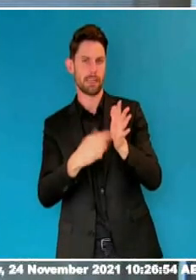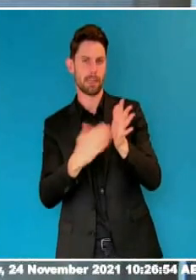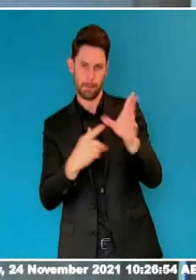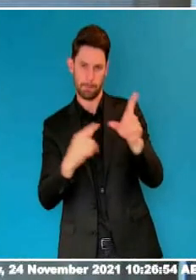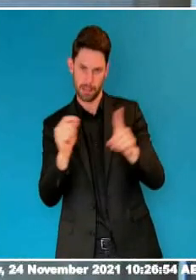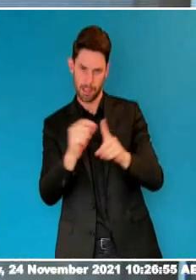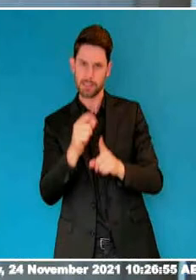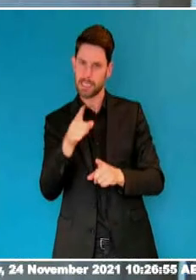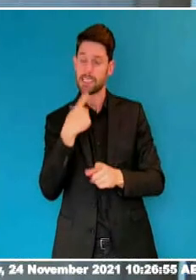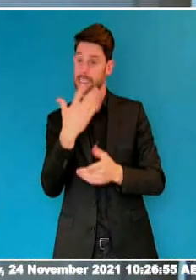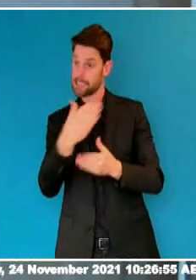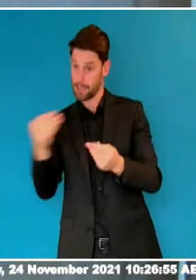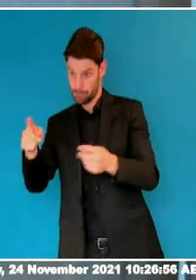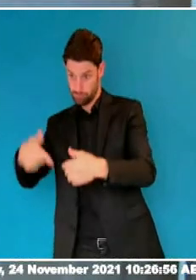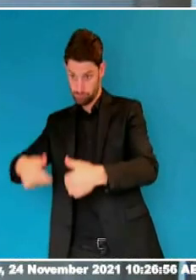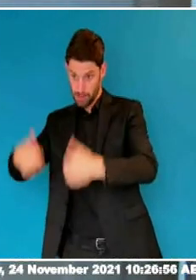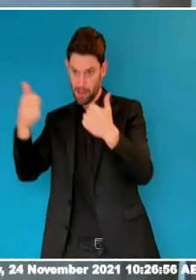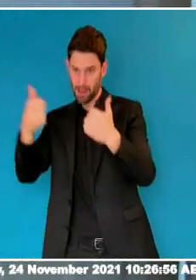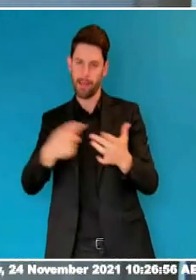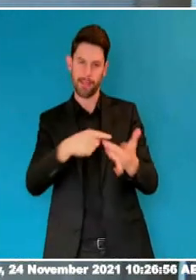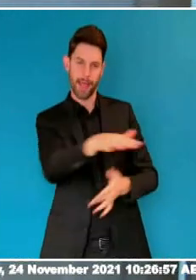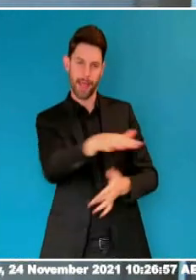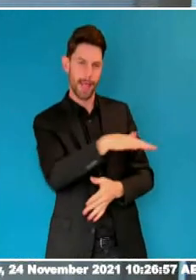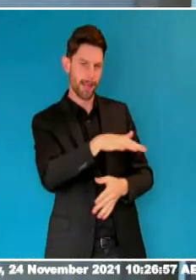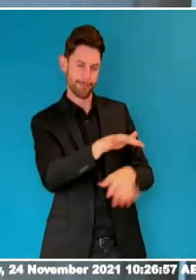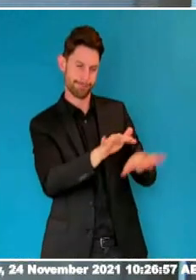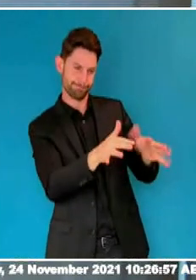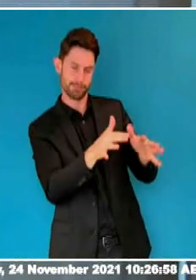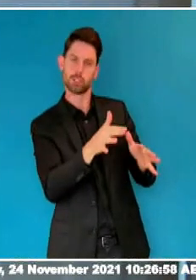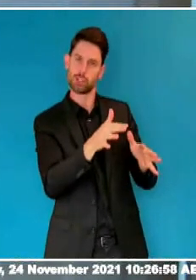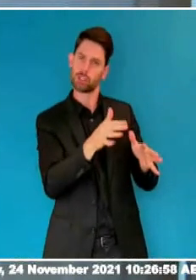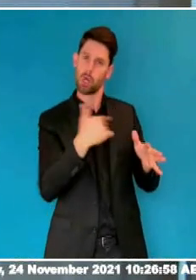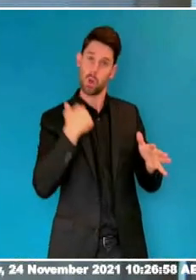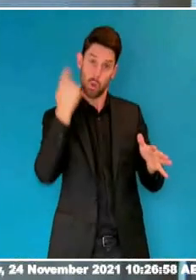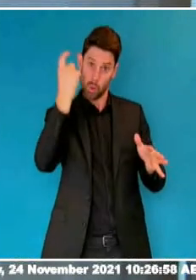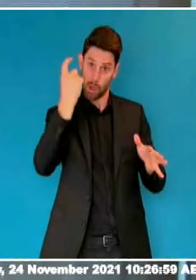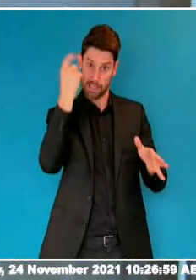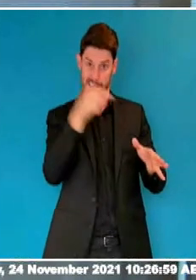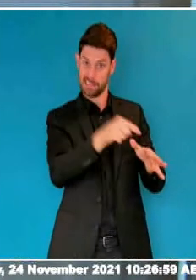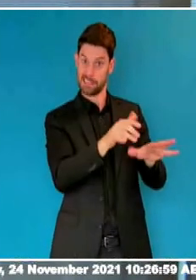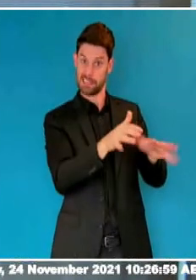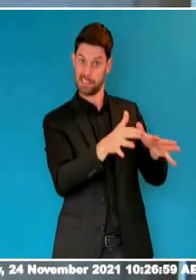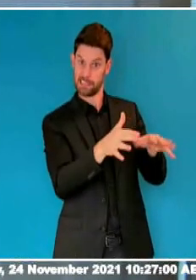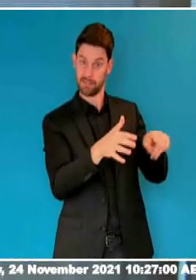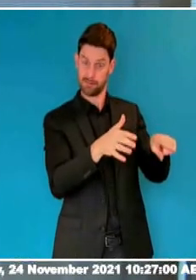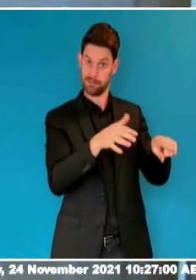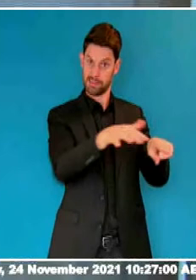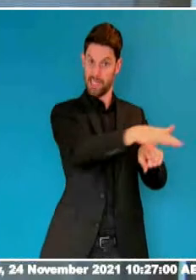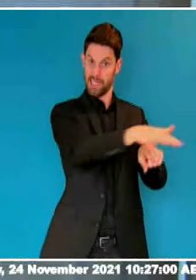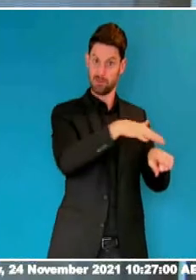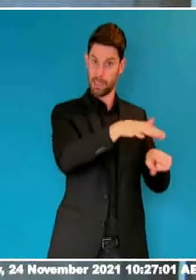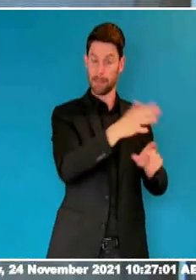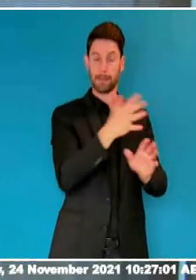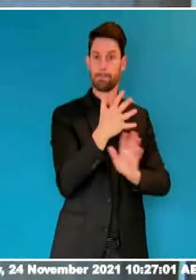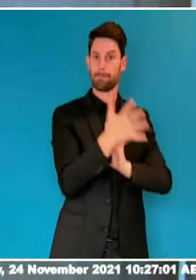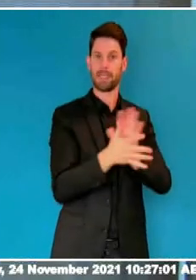as engaged, do you think there's a correlation between the having or not having